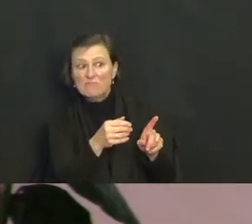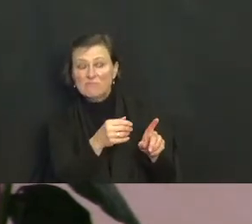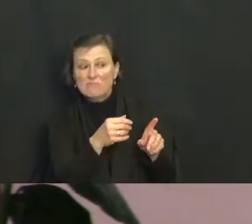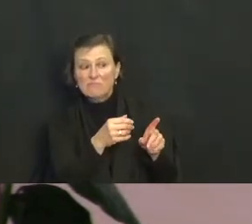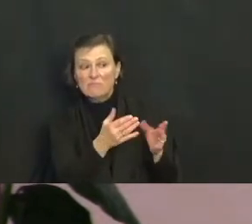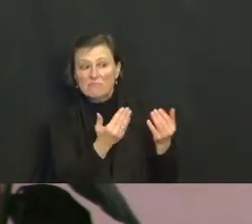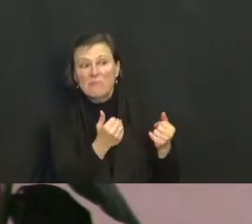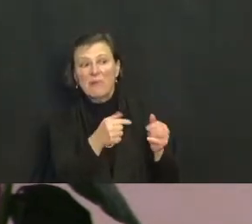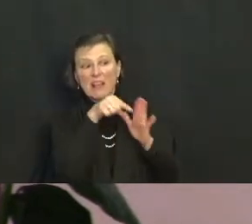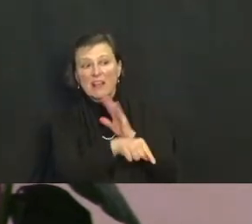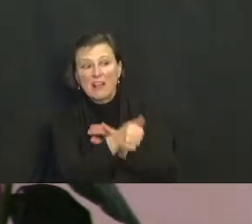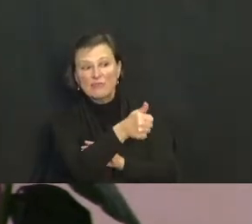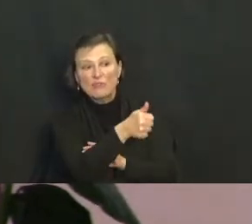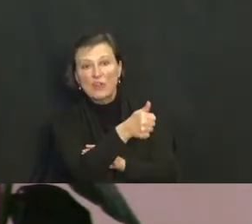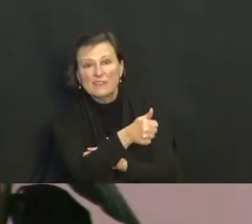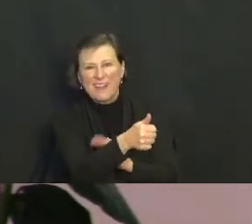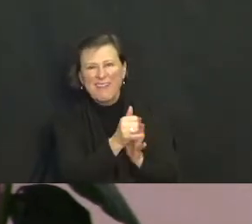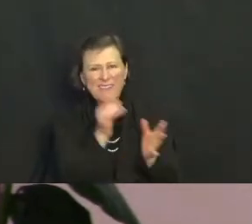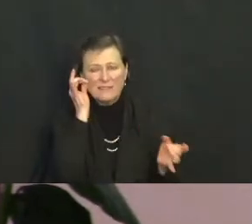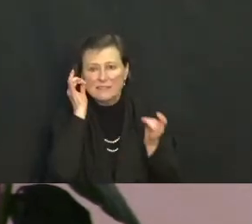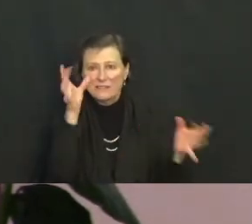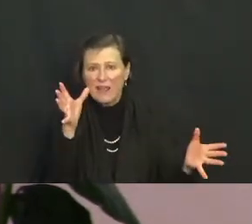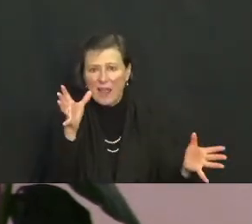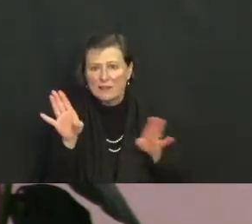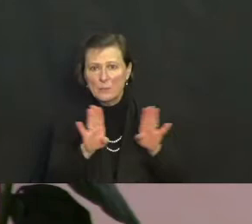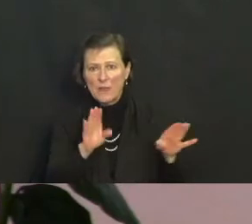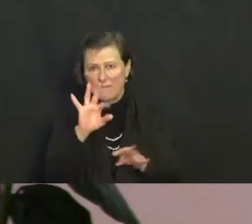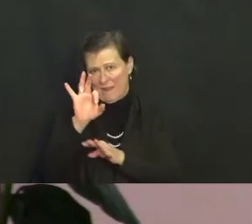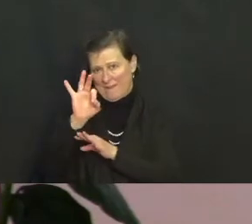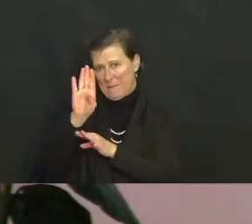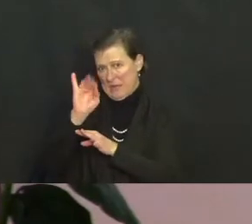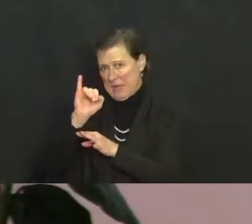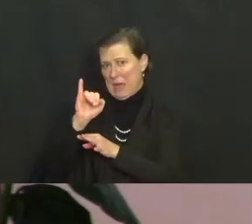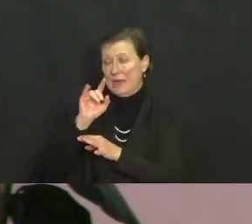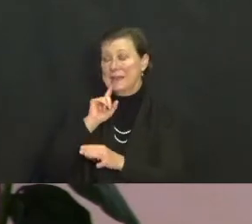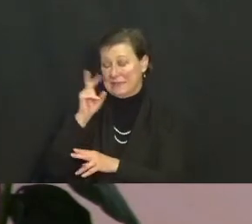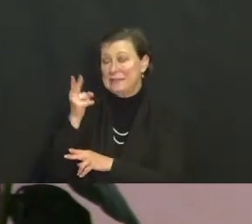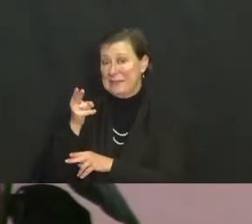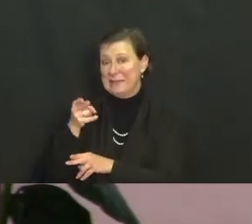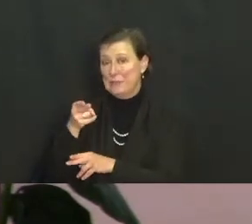This scandalous behavior, of the FBI, is a matter of historical record.